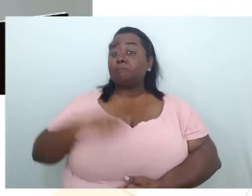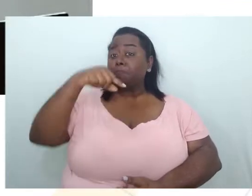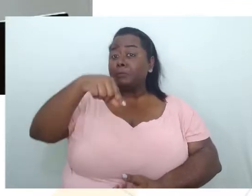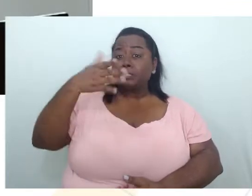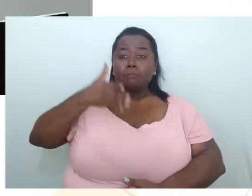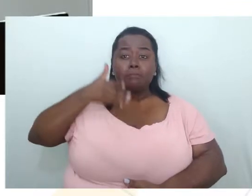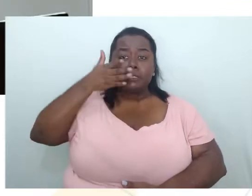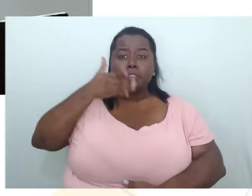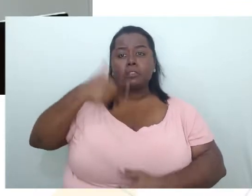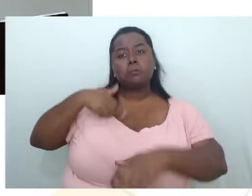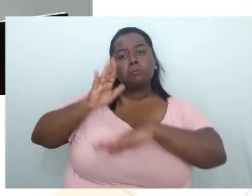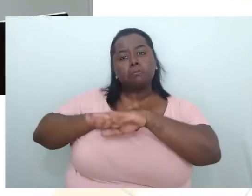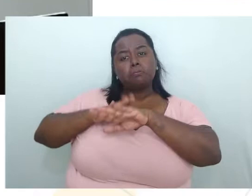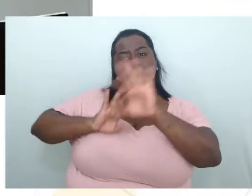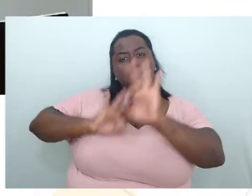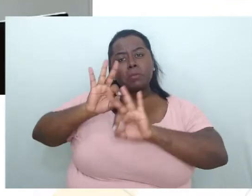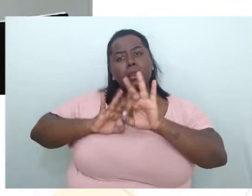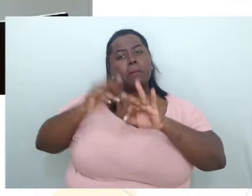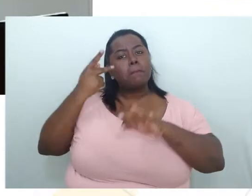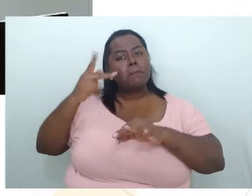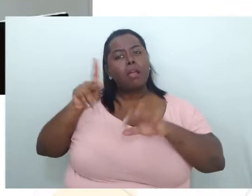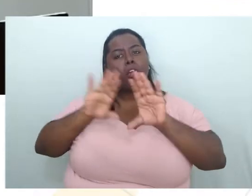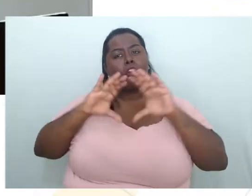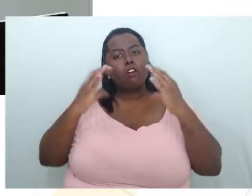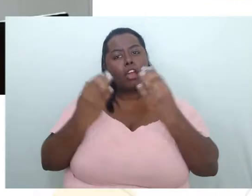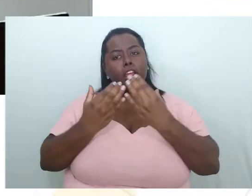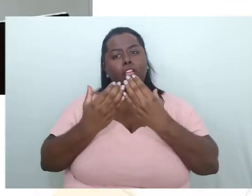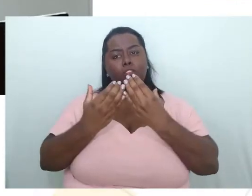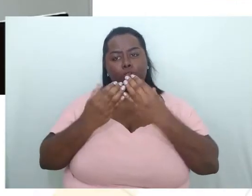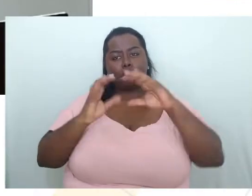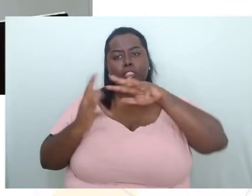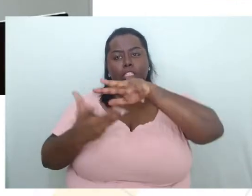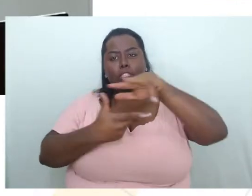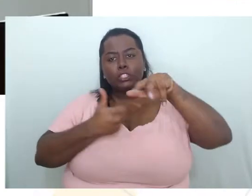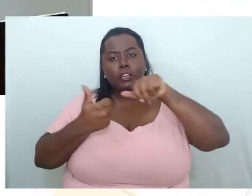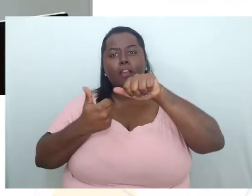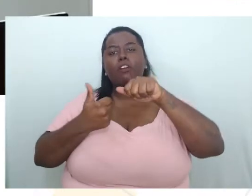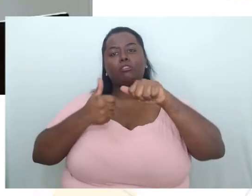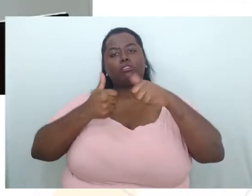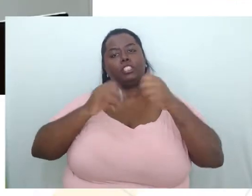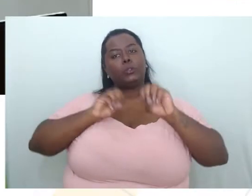meant for the International Congress of education and technologies and the meeting